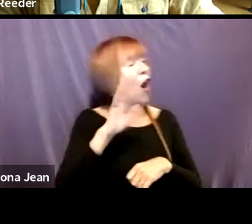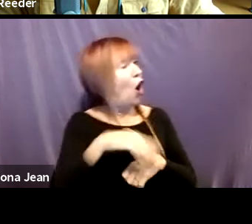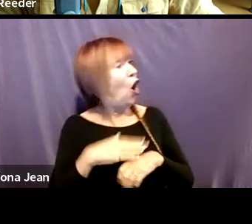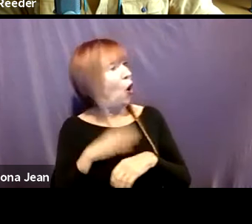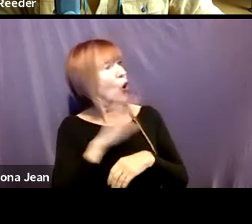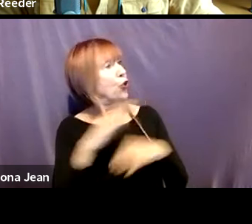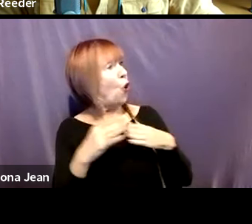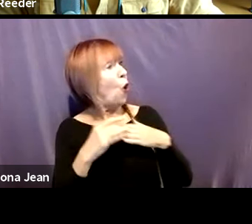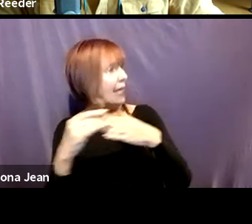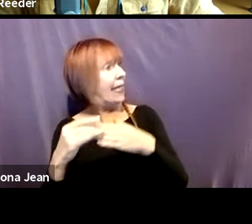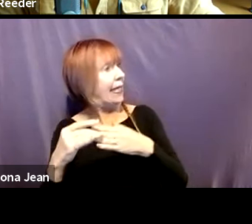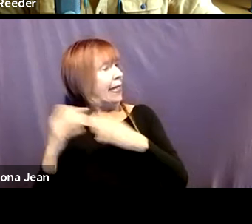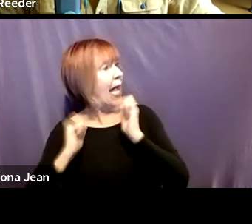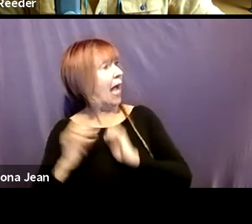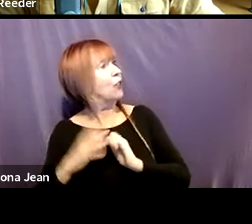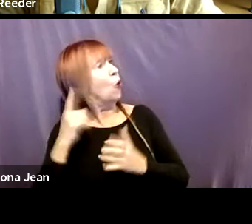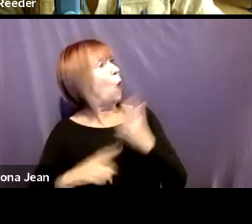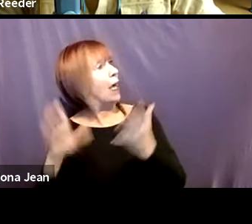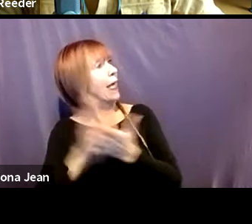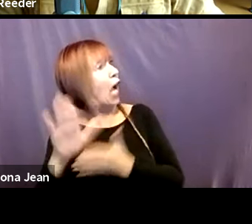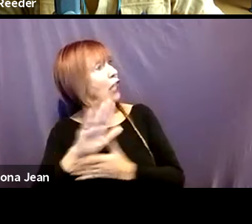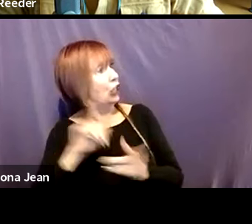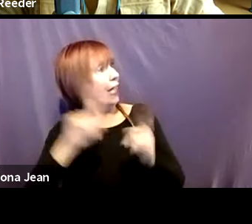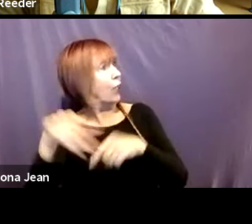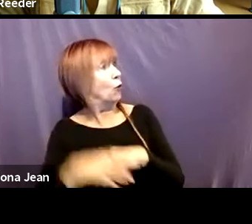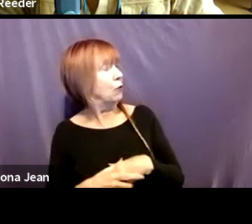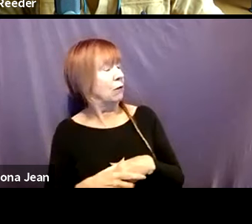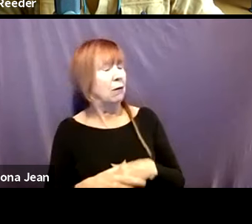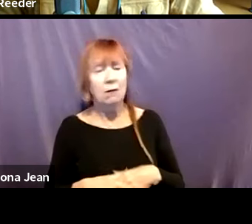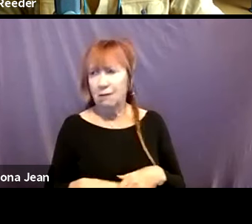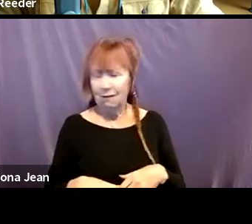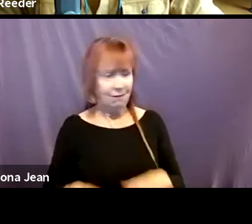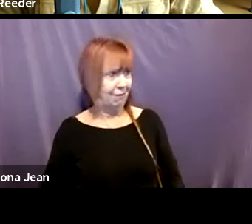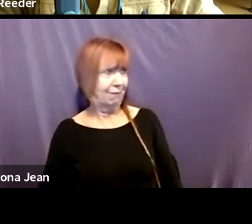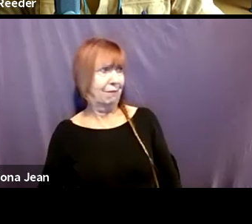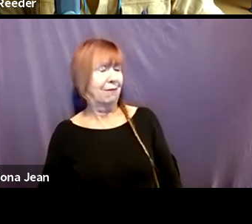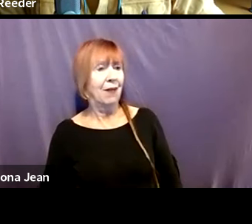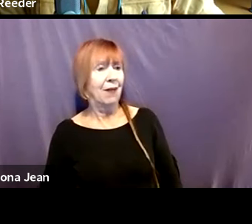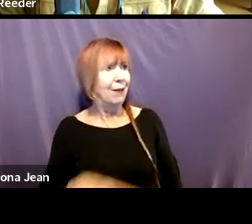but it's like, "Really?", you know? So they'll ask those like